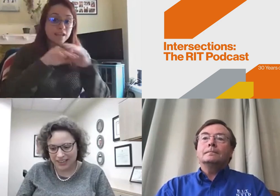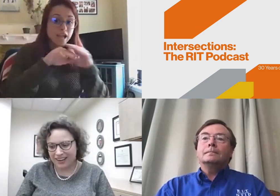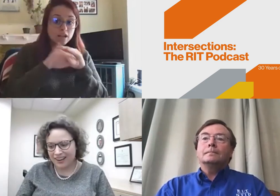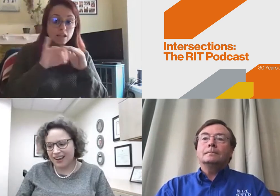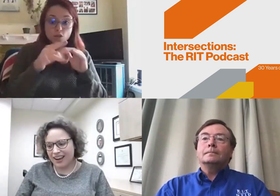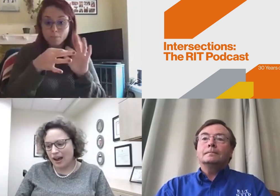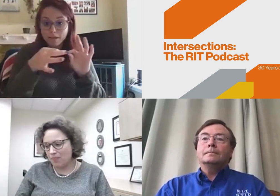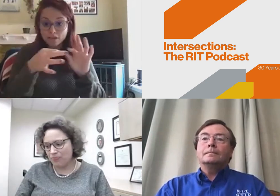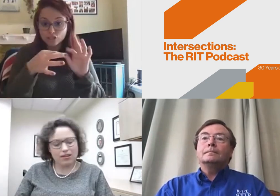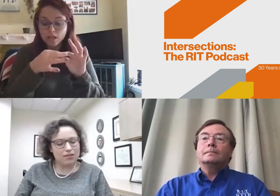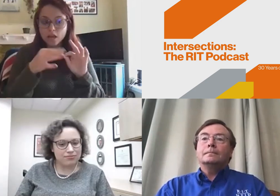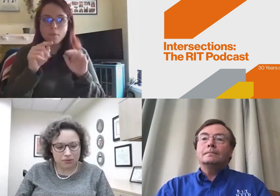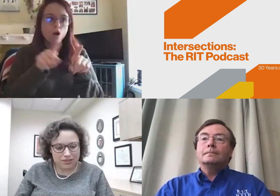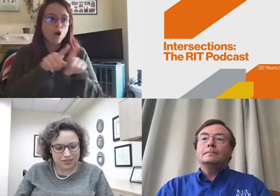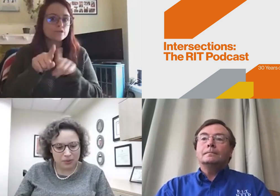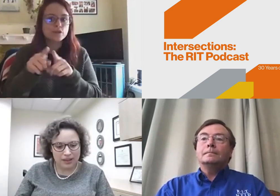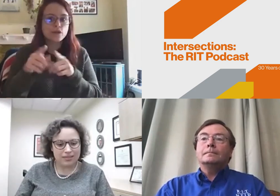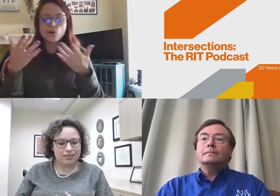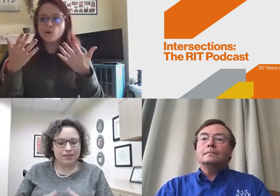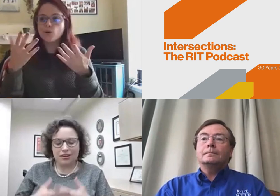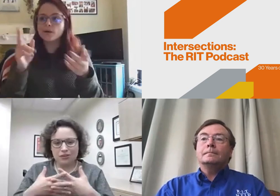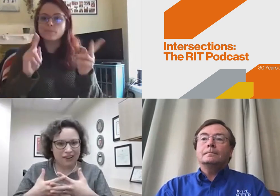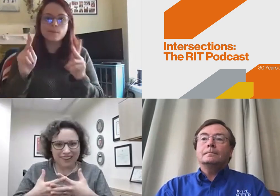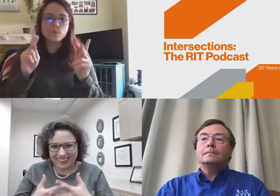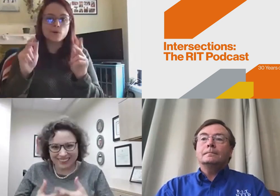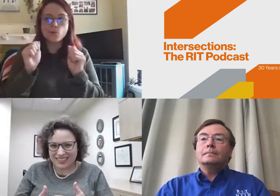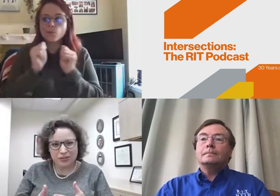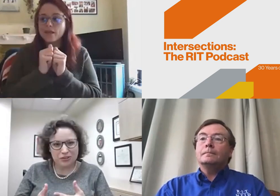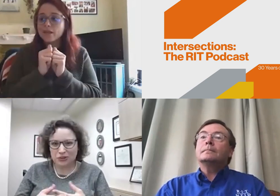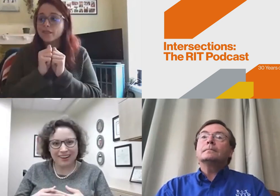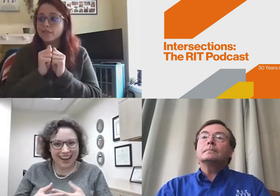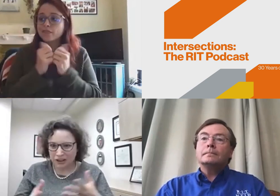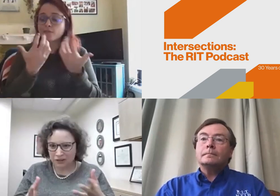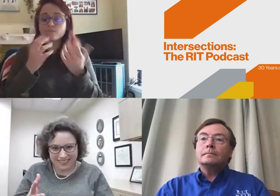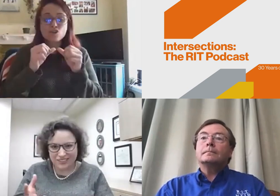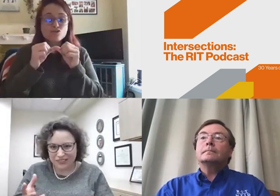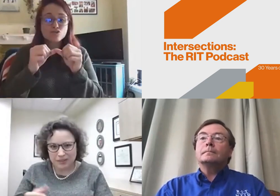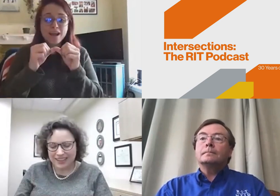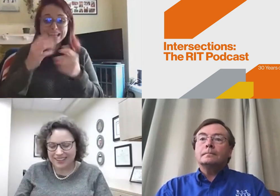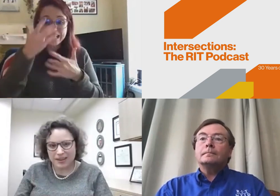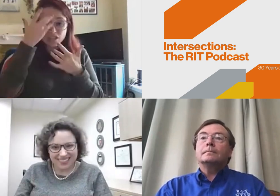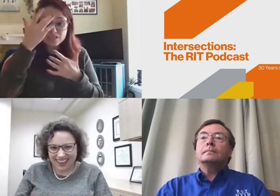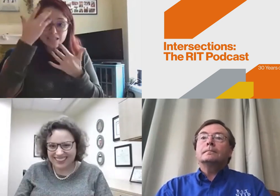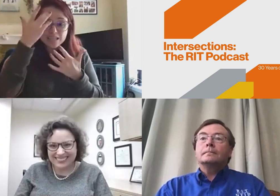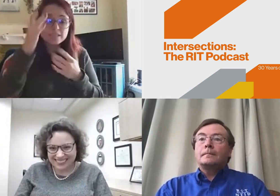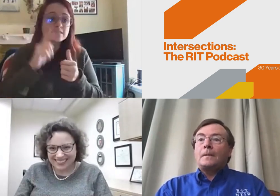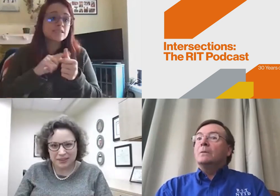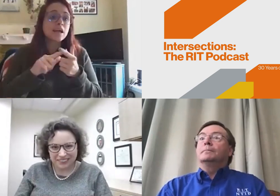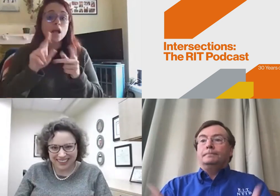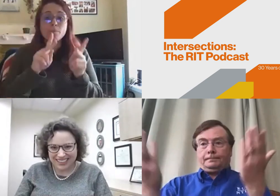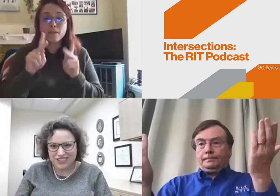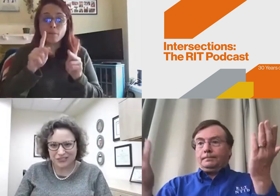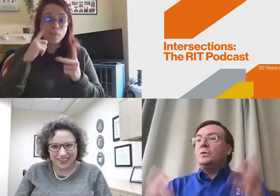that you alluded to, but folks with chronic illness, folks who are at a higher risk during the pandemic, that is a disability issue.